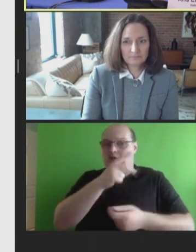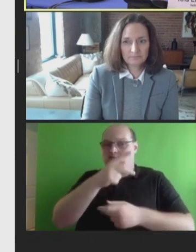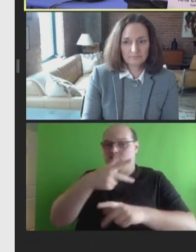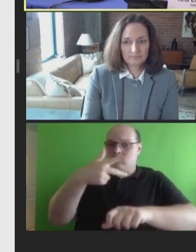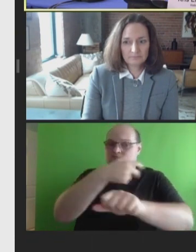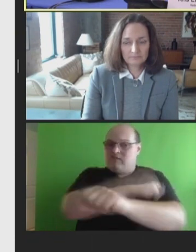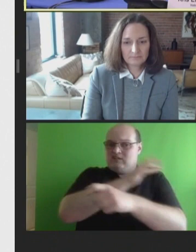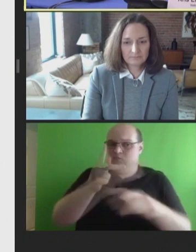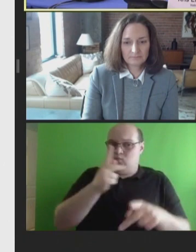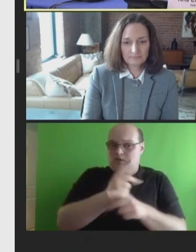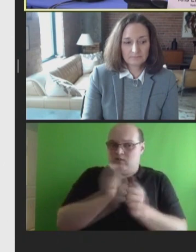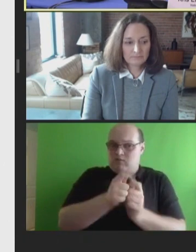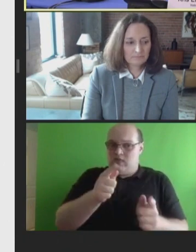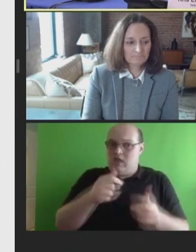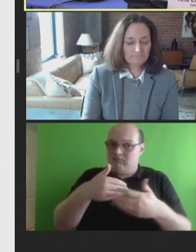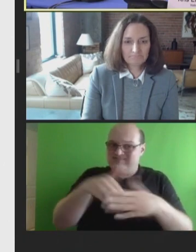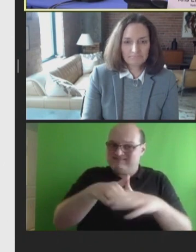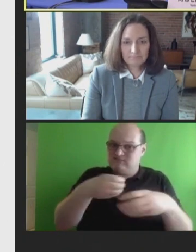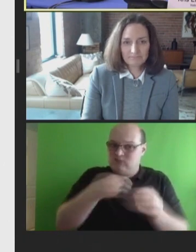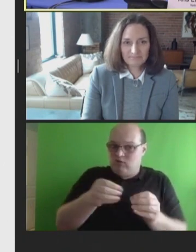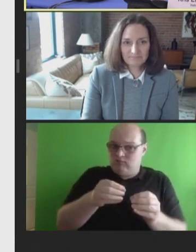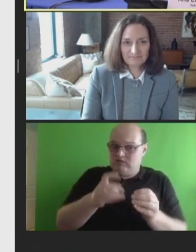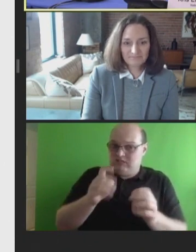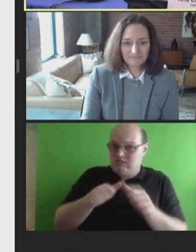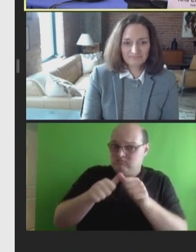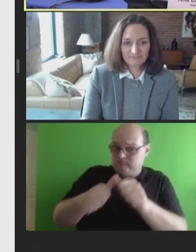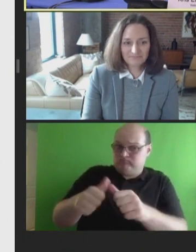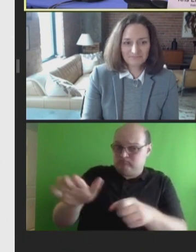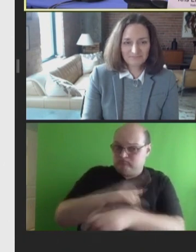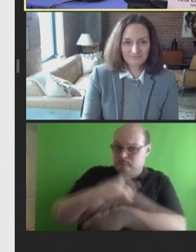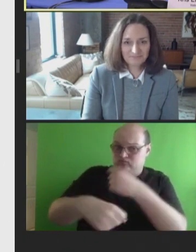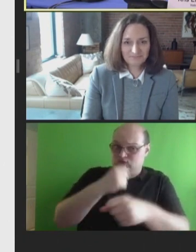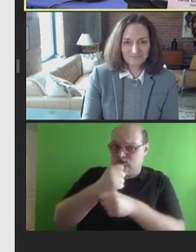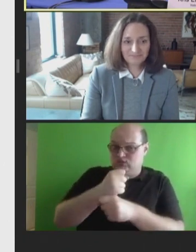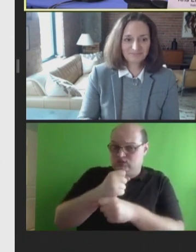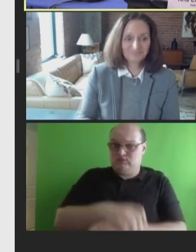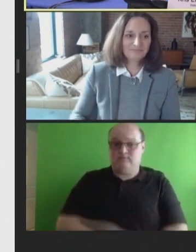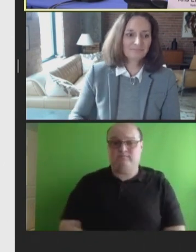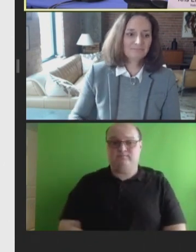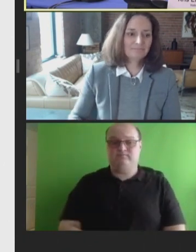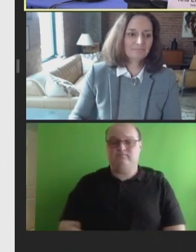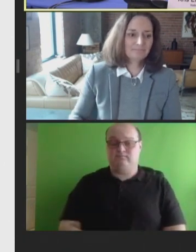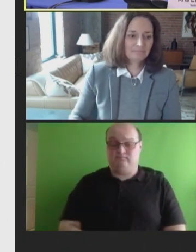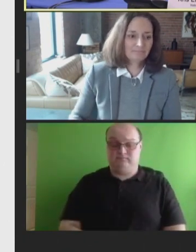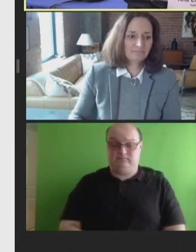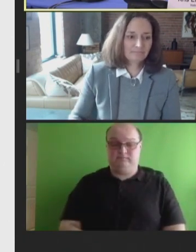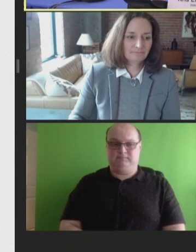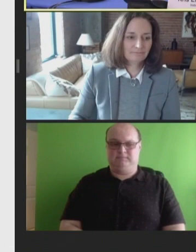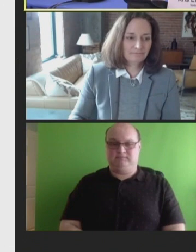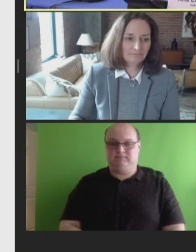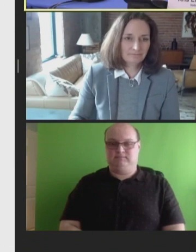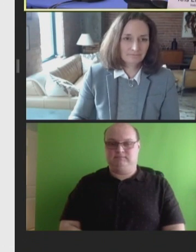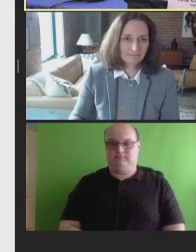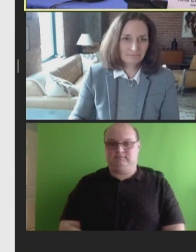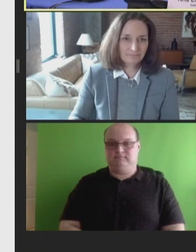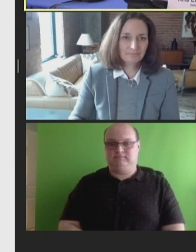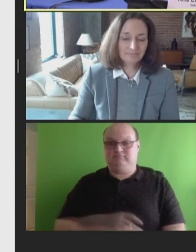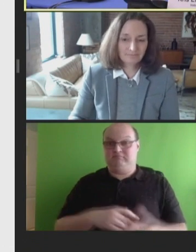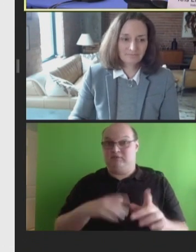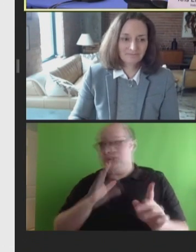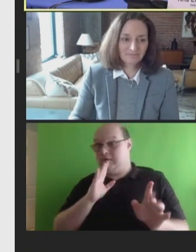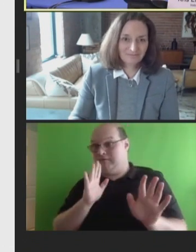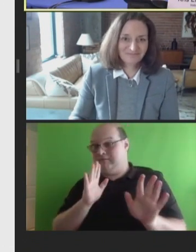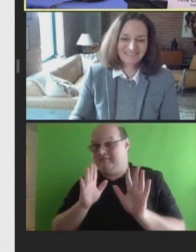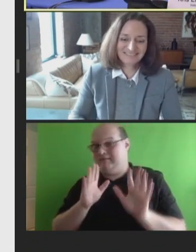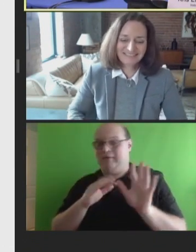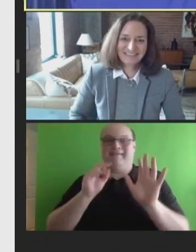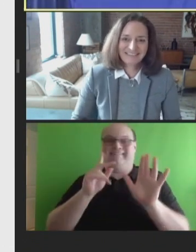Georgina Peacock: So, do I just talk? Yeah. There you go. Okay. So, I can start to answer